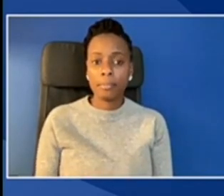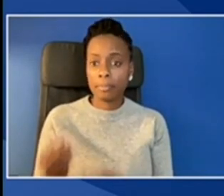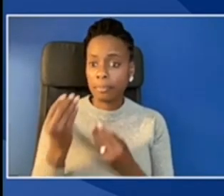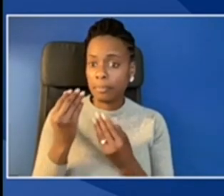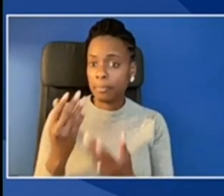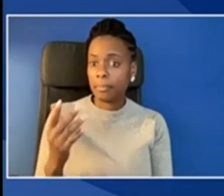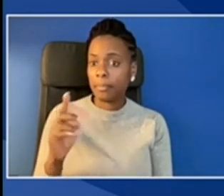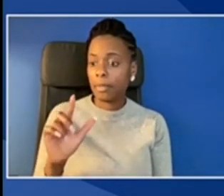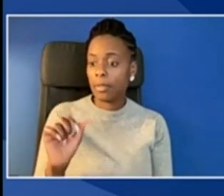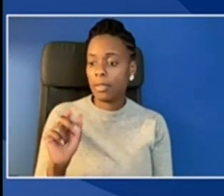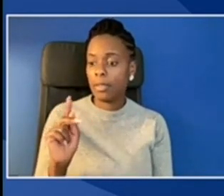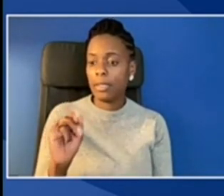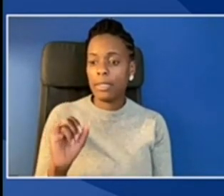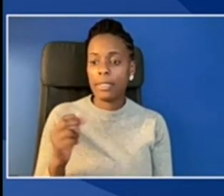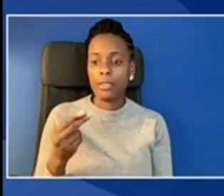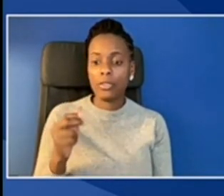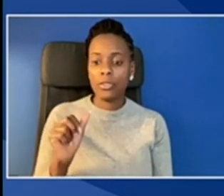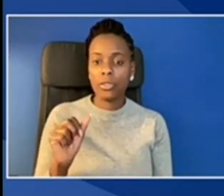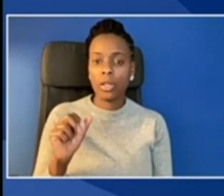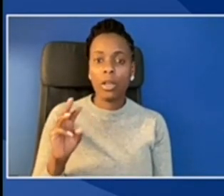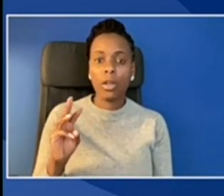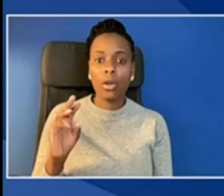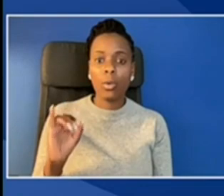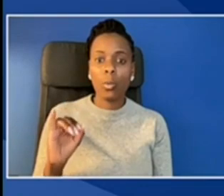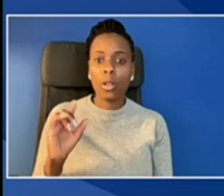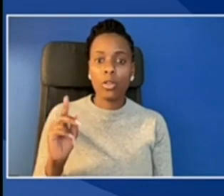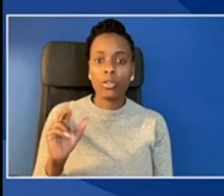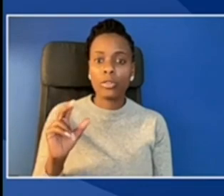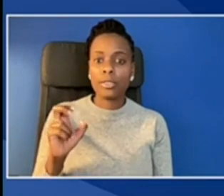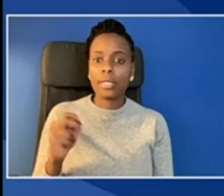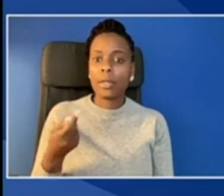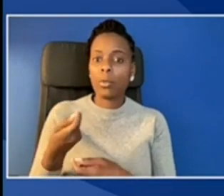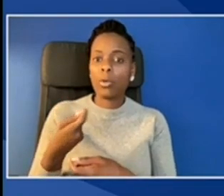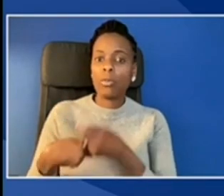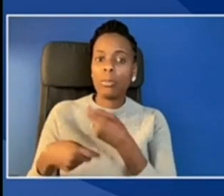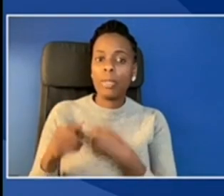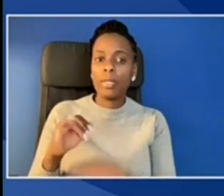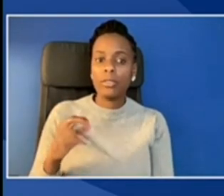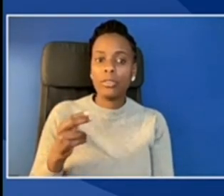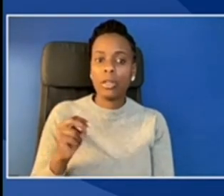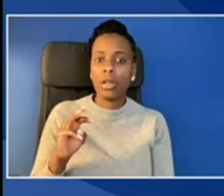will be at the table in place of John Whitelaw for individuals with disabilities